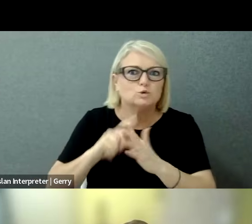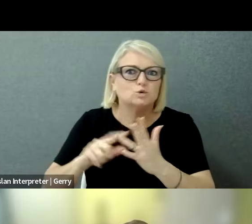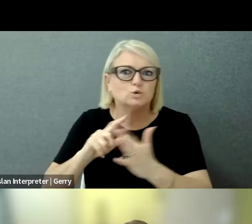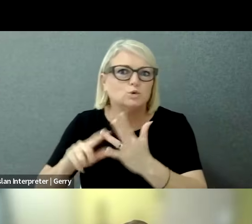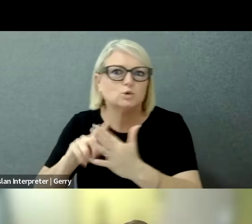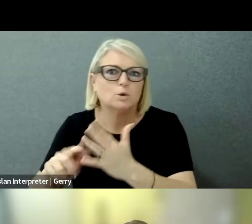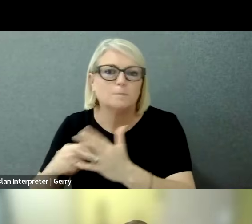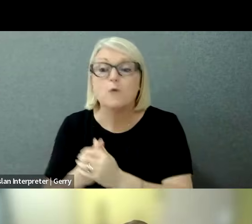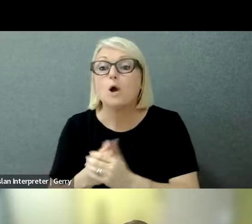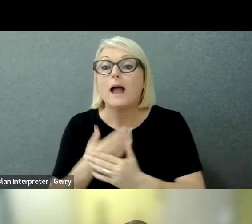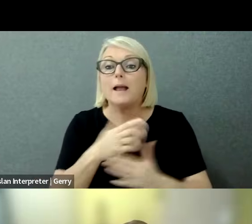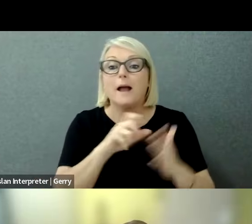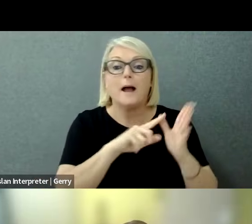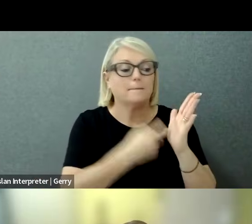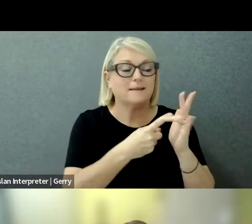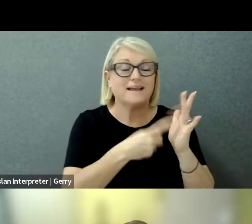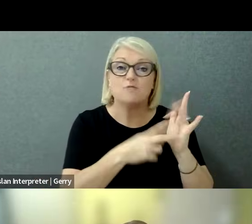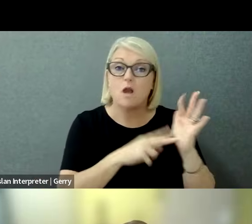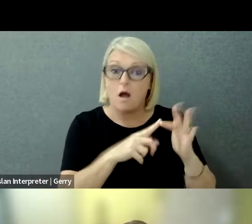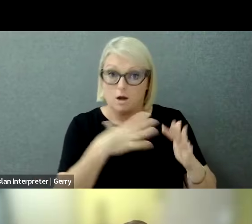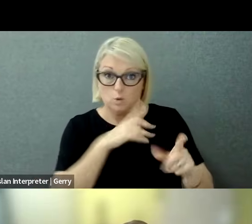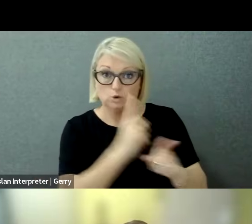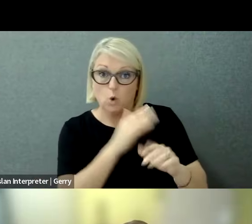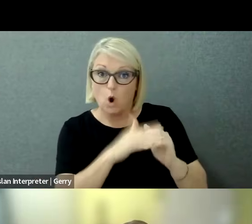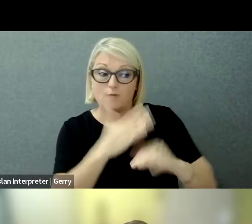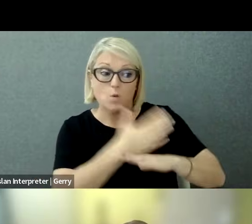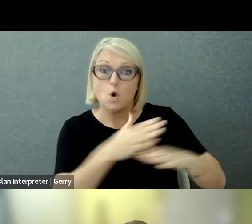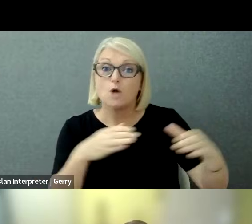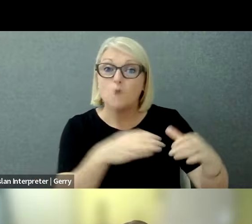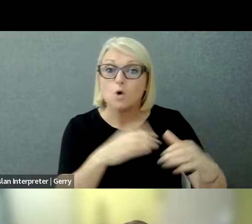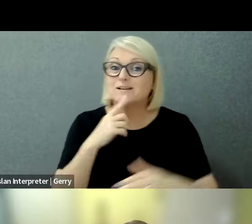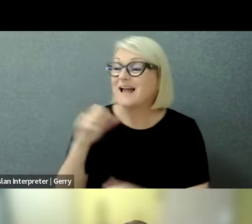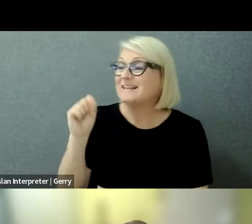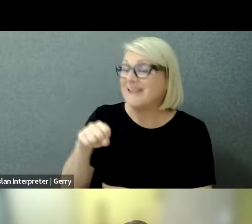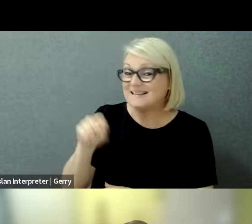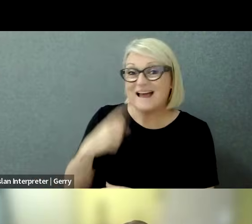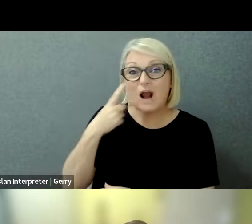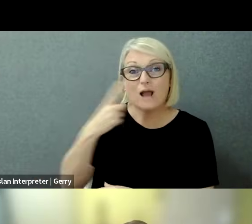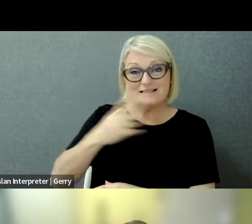Yeah, a little bit. So - and I can see, in fact, one of my fabulous advisory group colleagues Anu